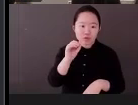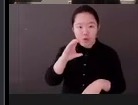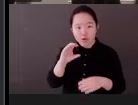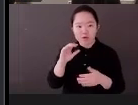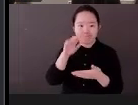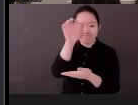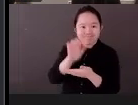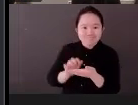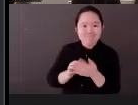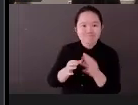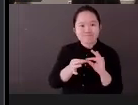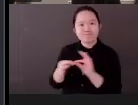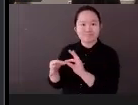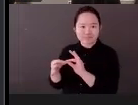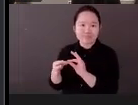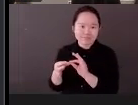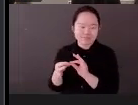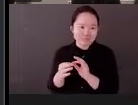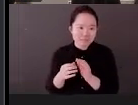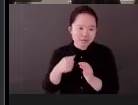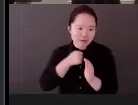And then one more thing from this card,